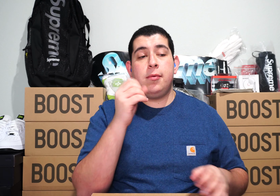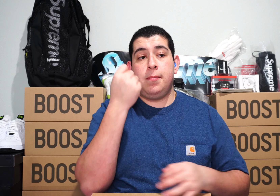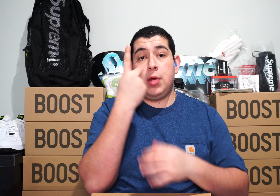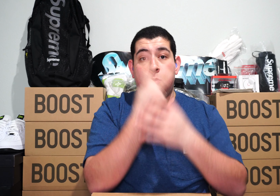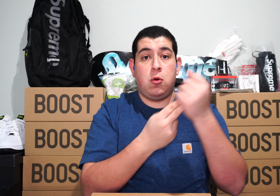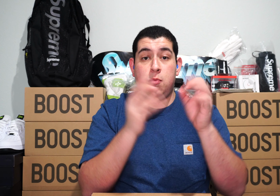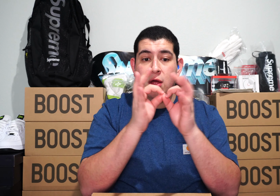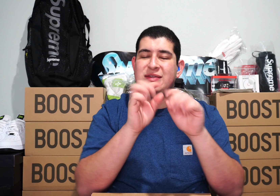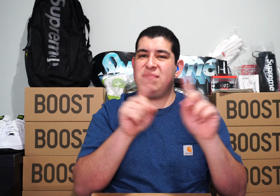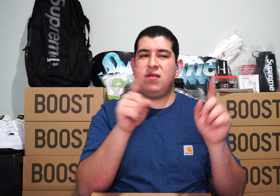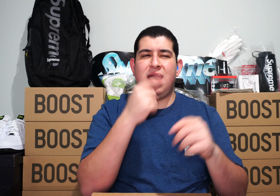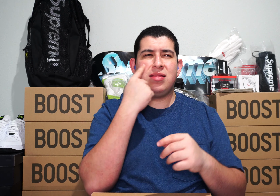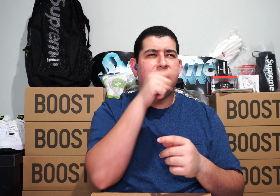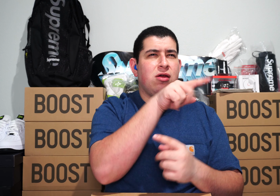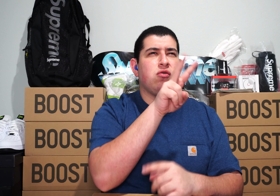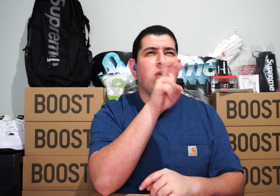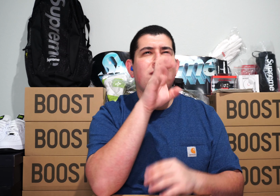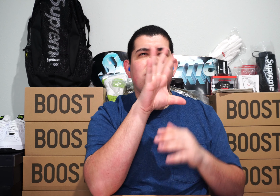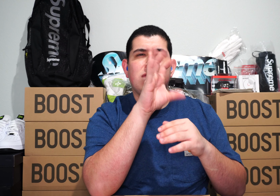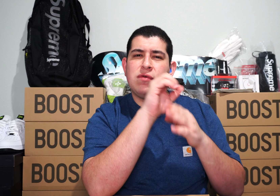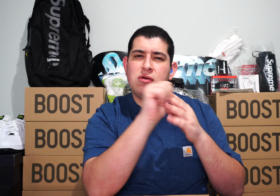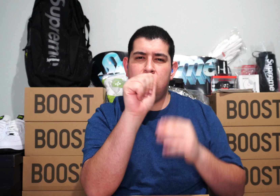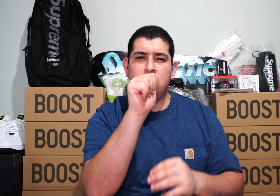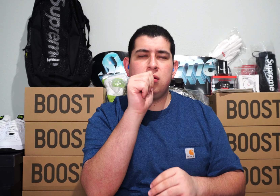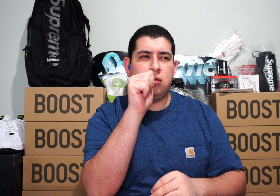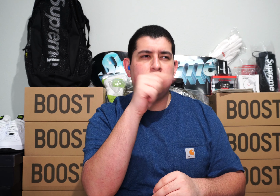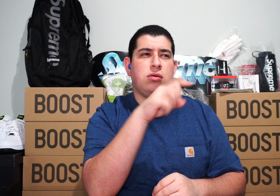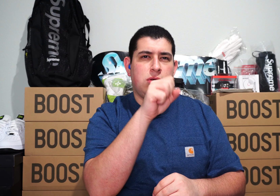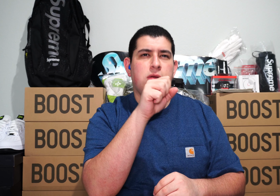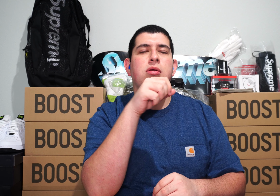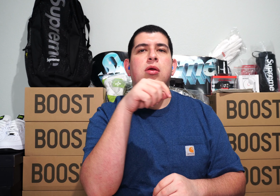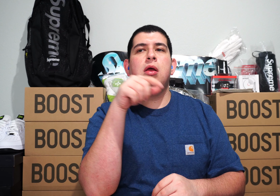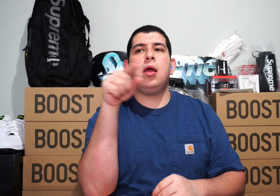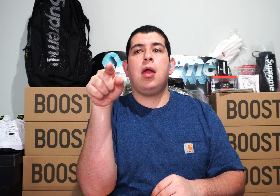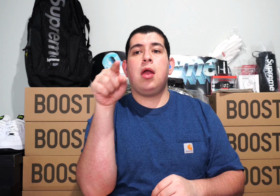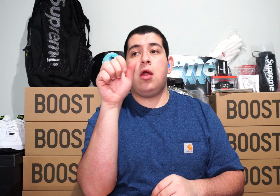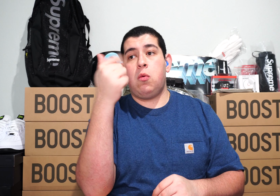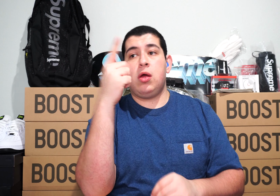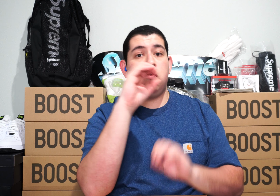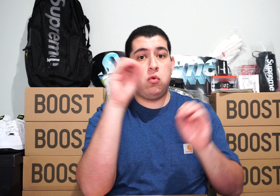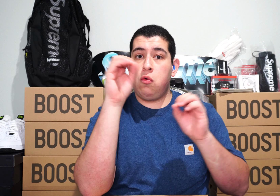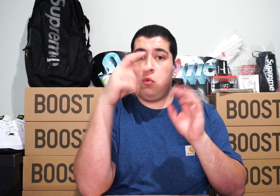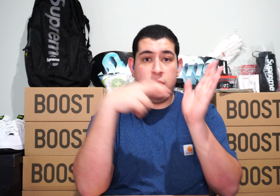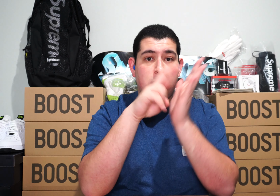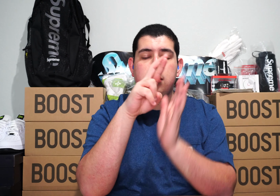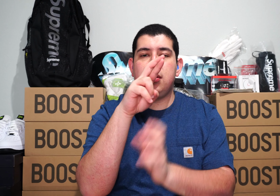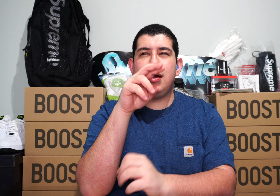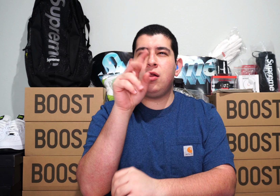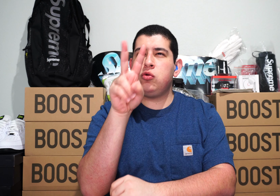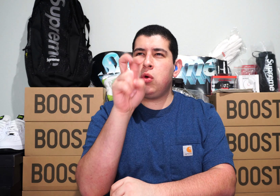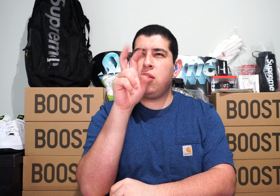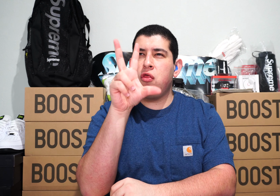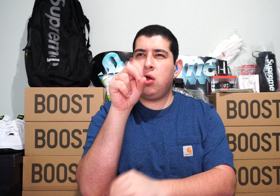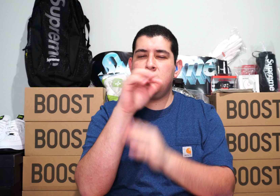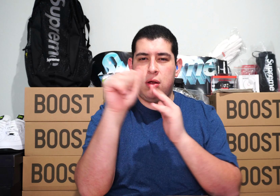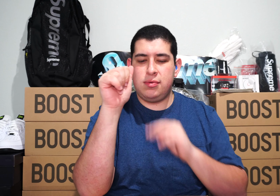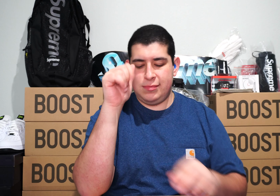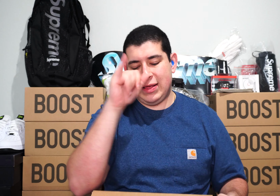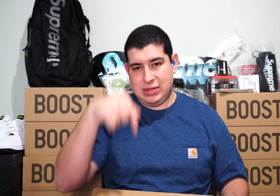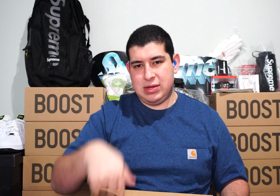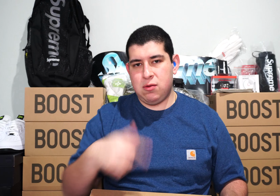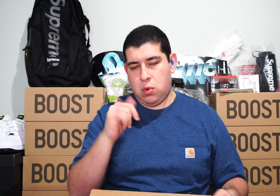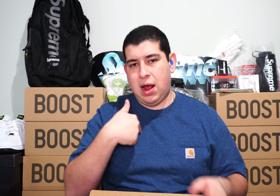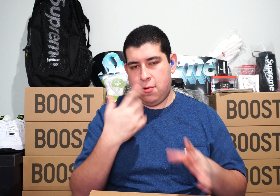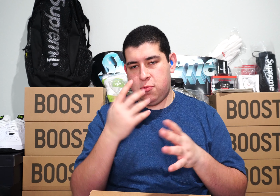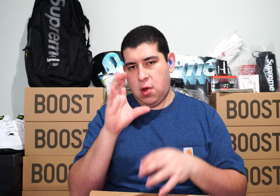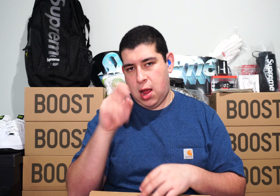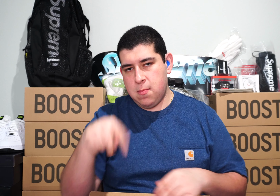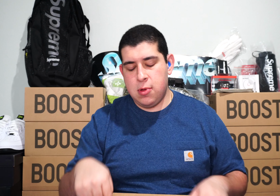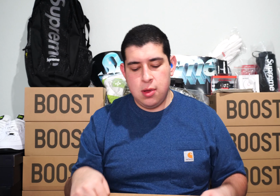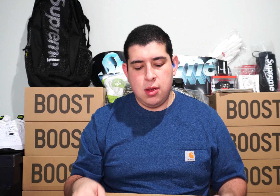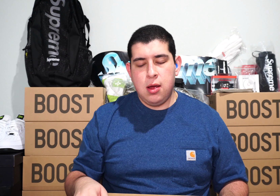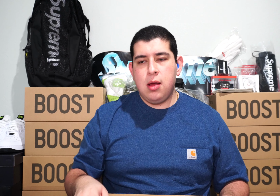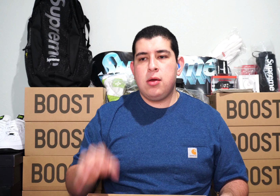The reflection version cost at $250, I believe. Other version (Non-Reflection) cost at $230.